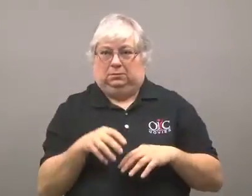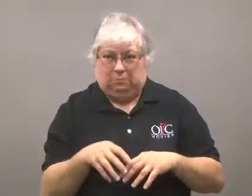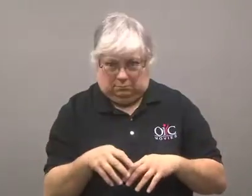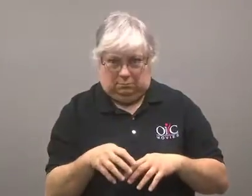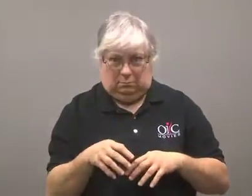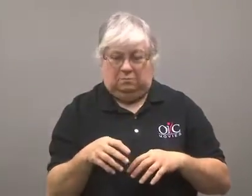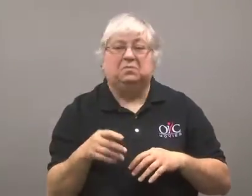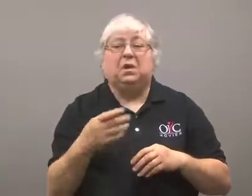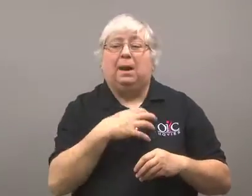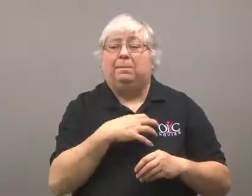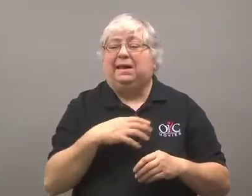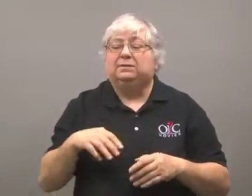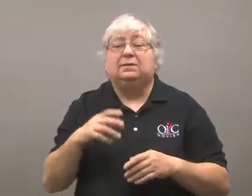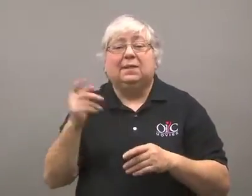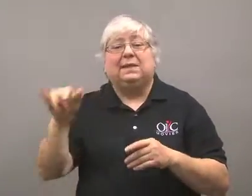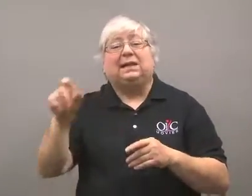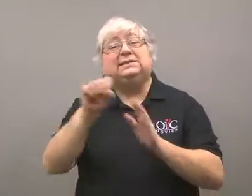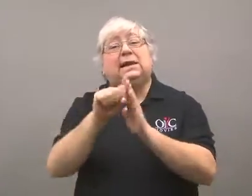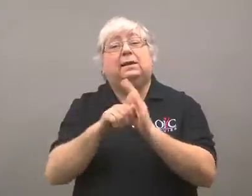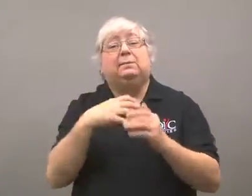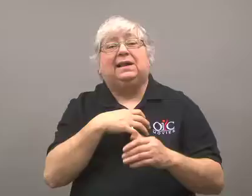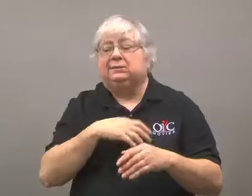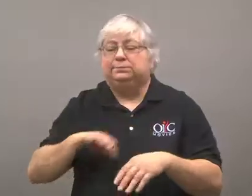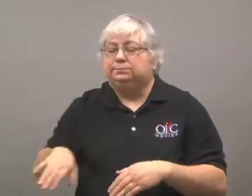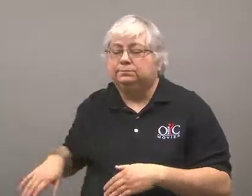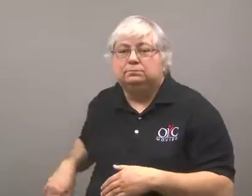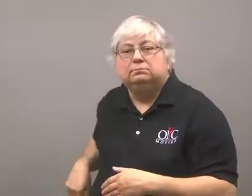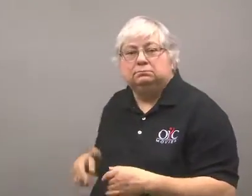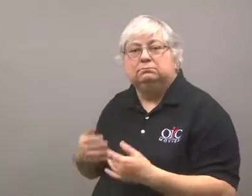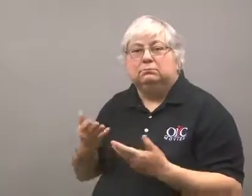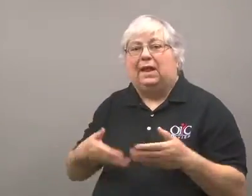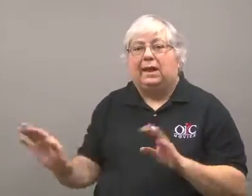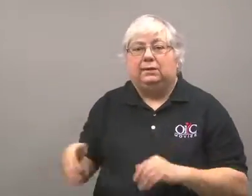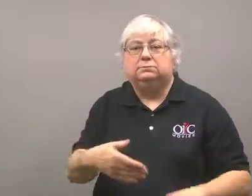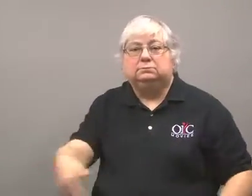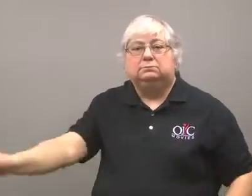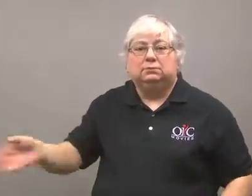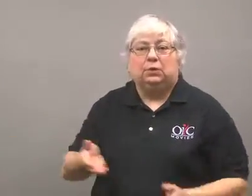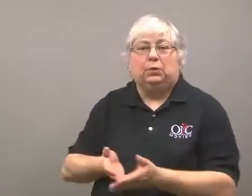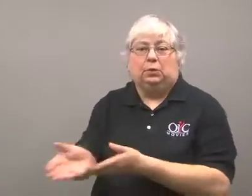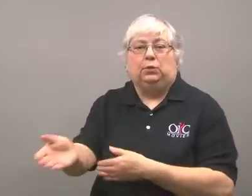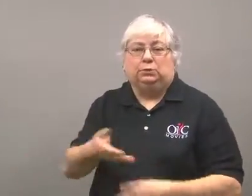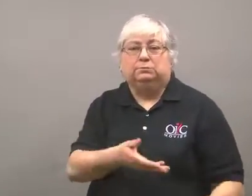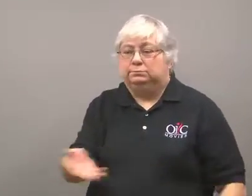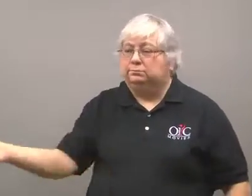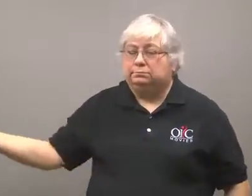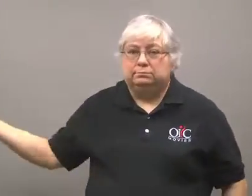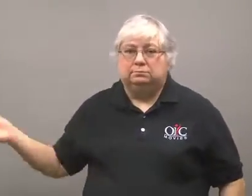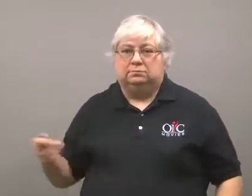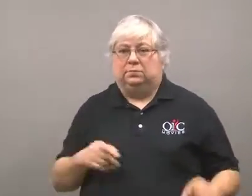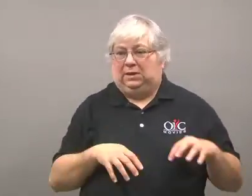The troopers stepped aside to let the marchers through.